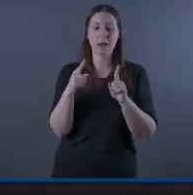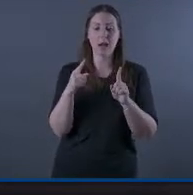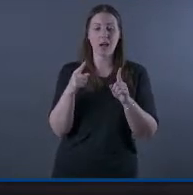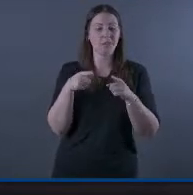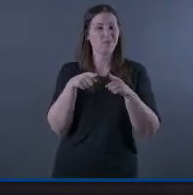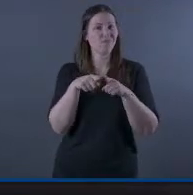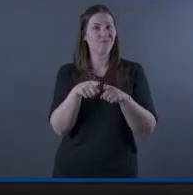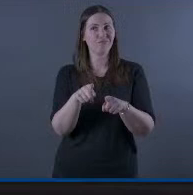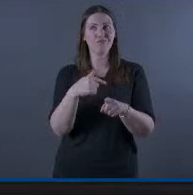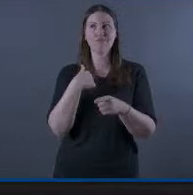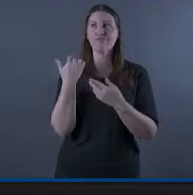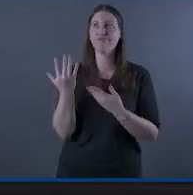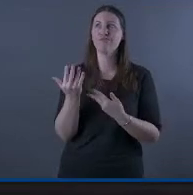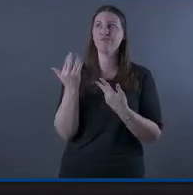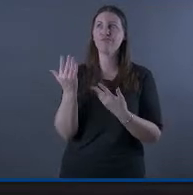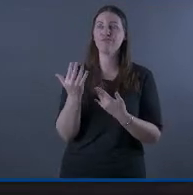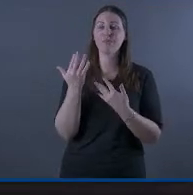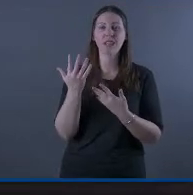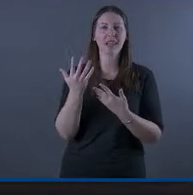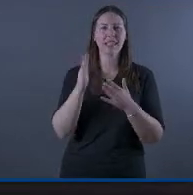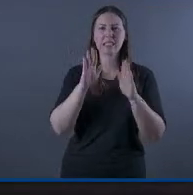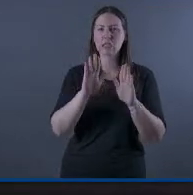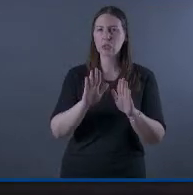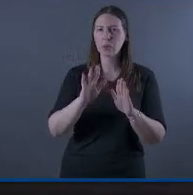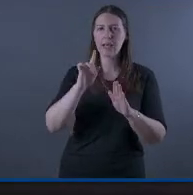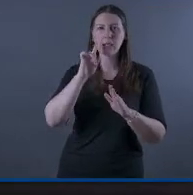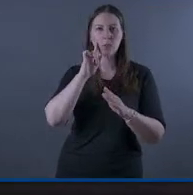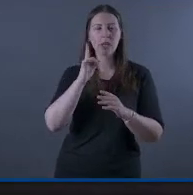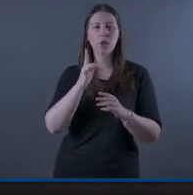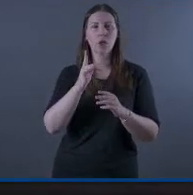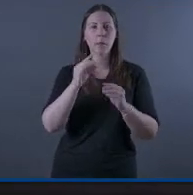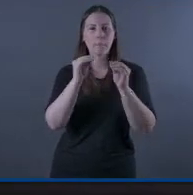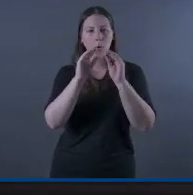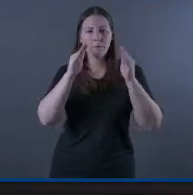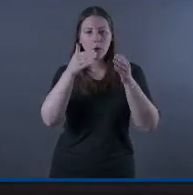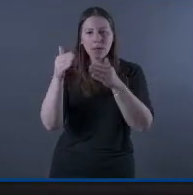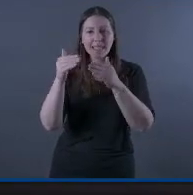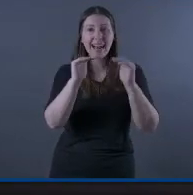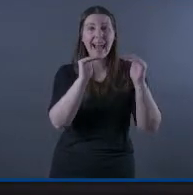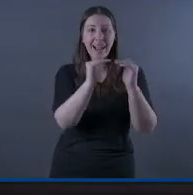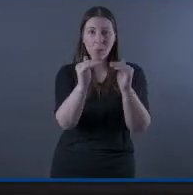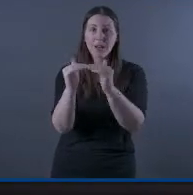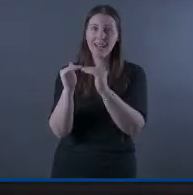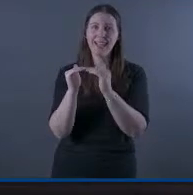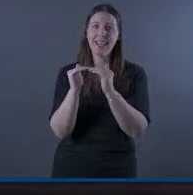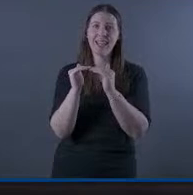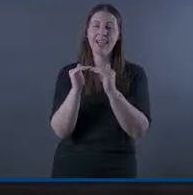continued focus on equity, really trying to make sure that we're meeting the needs of the most vulnerable